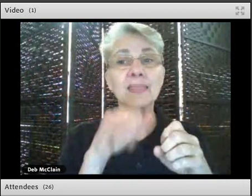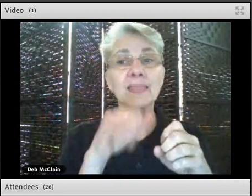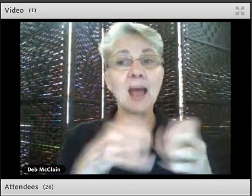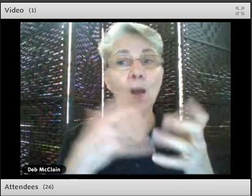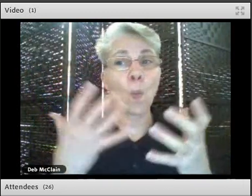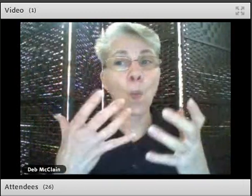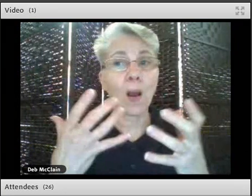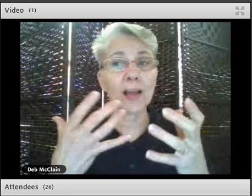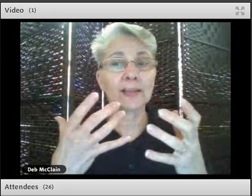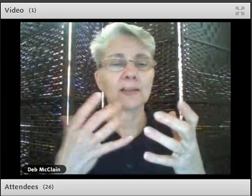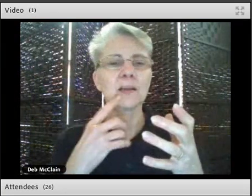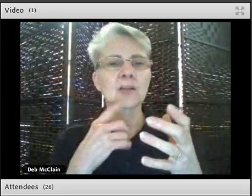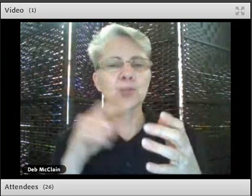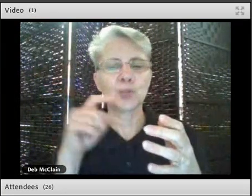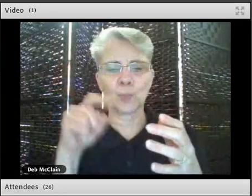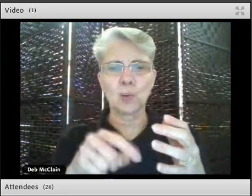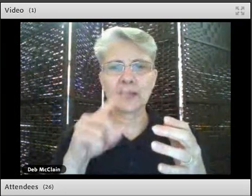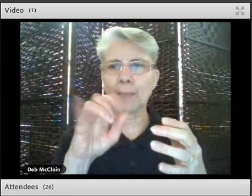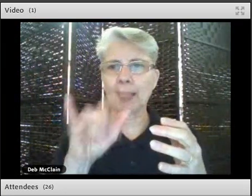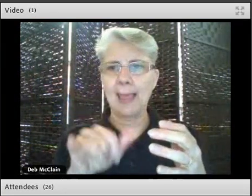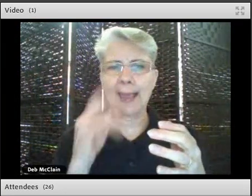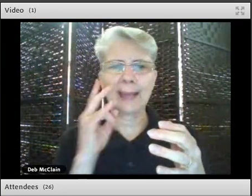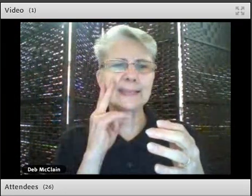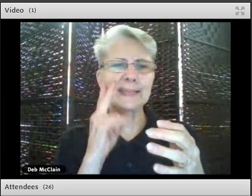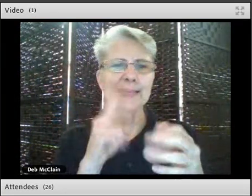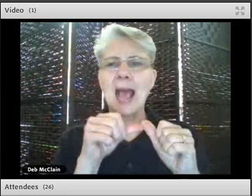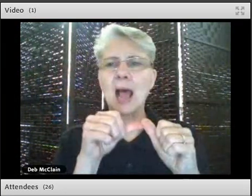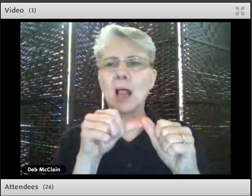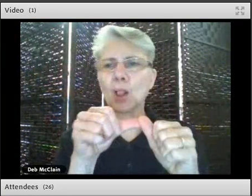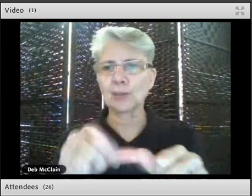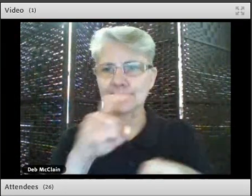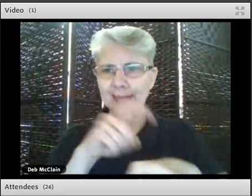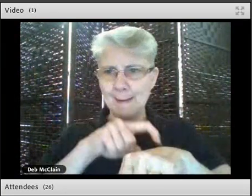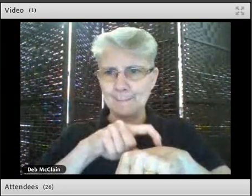then by all means, use that for the duration. That's perfectly fine.